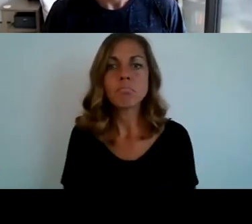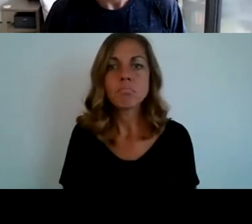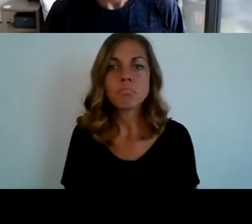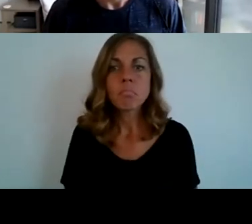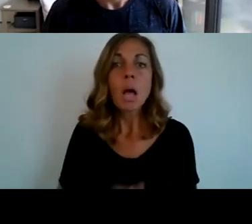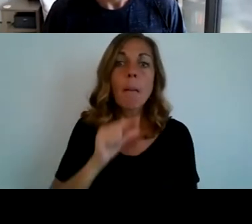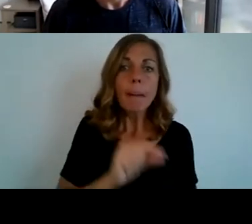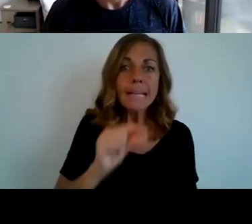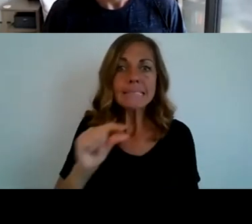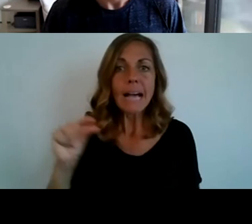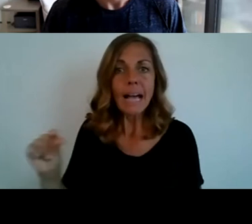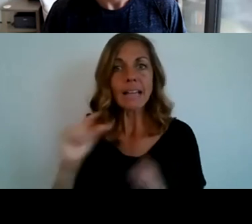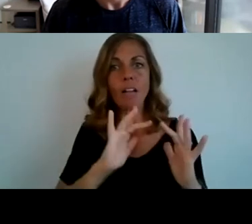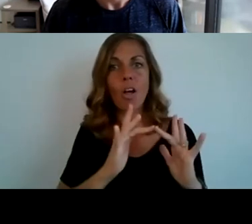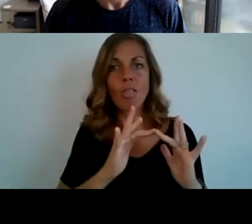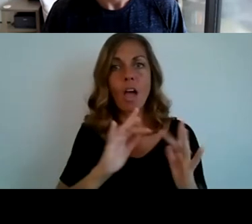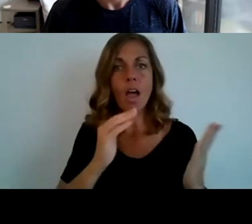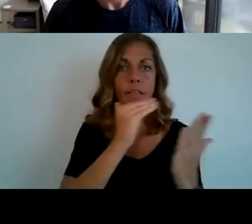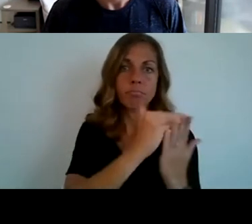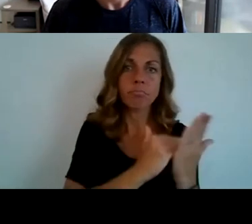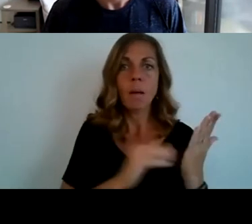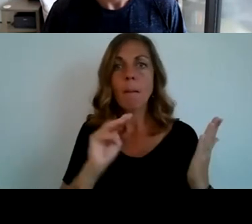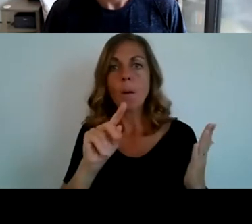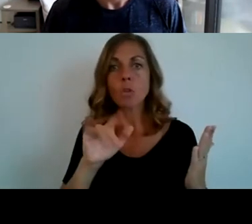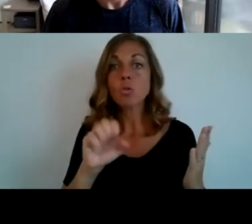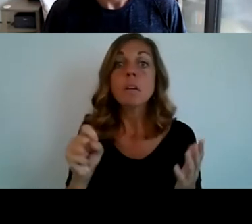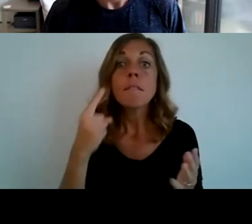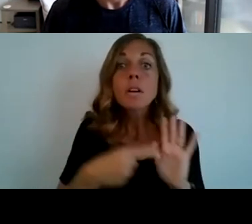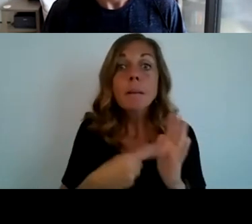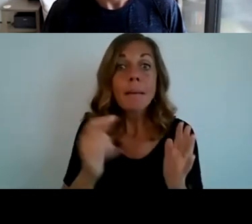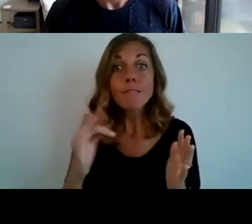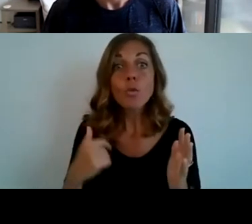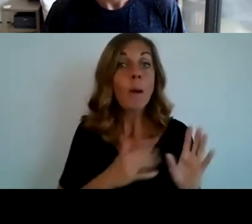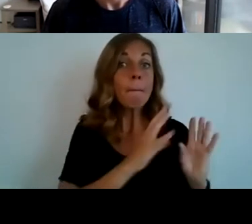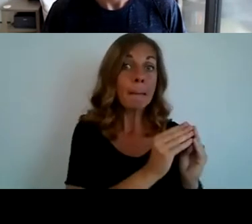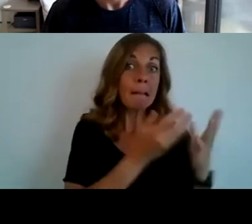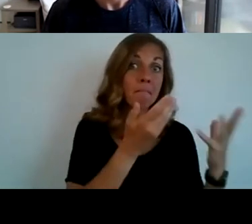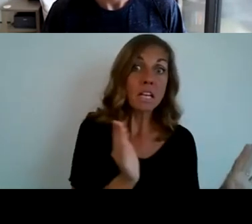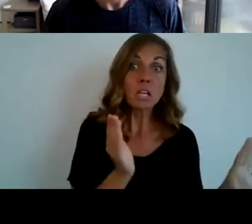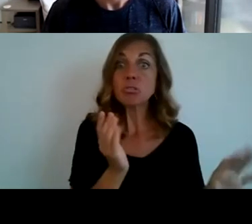modules where if you have a meeting that ends 15 minutes early, you go do a module. You